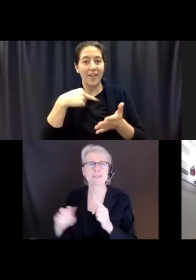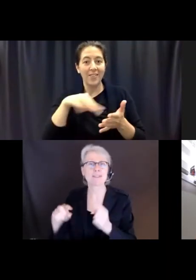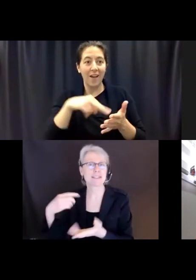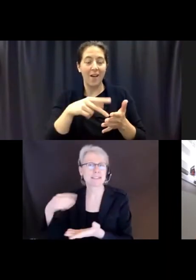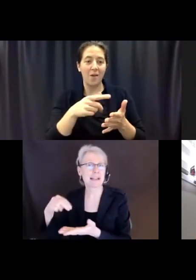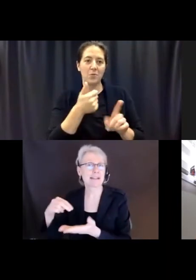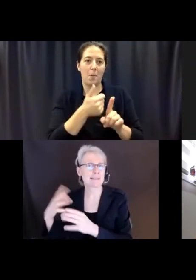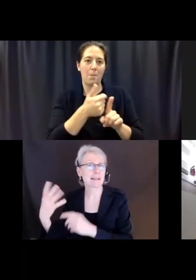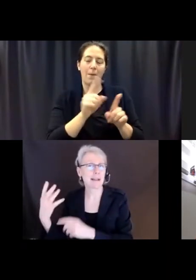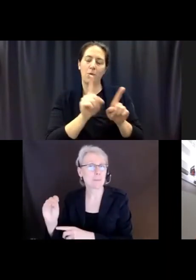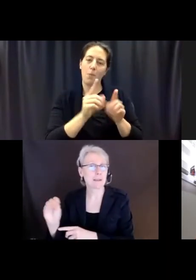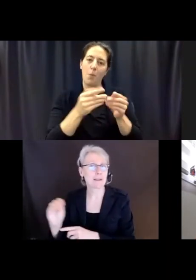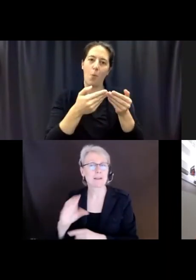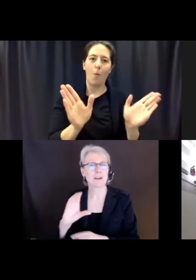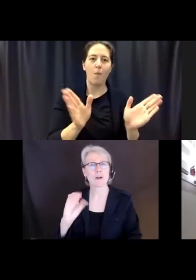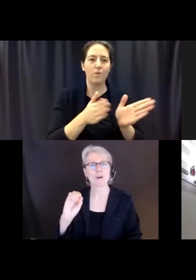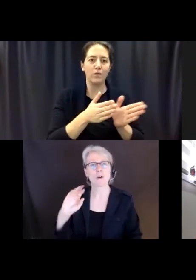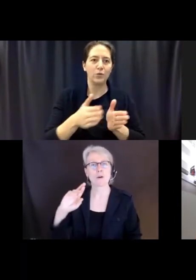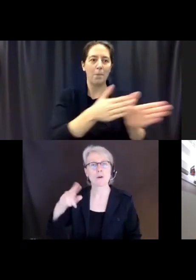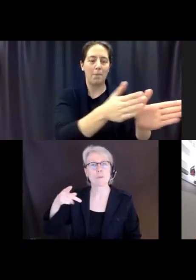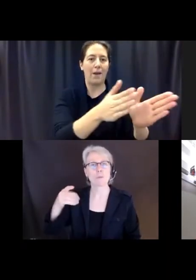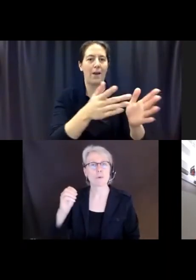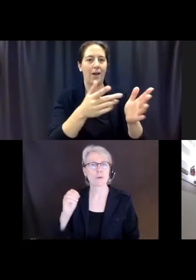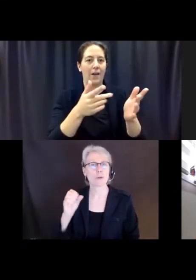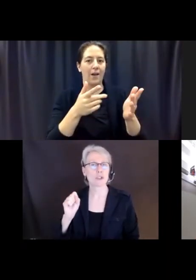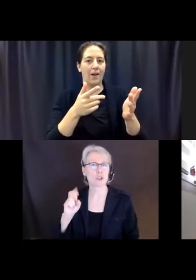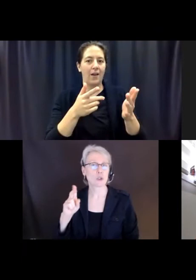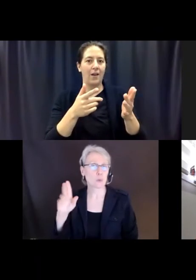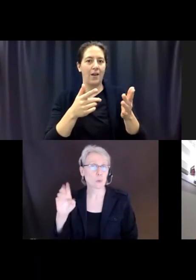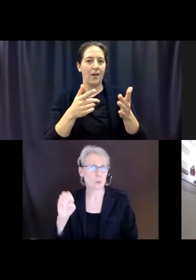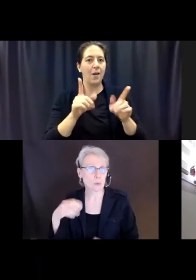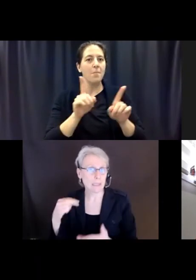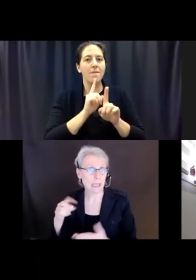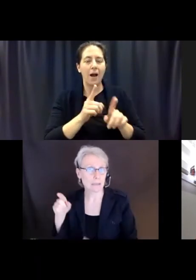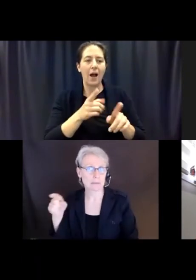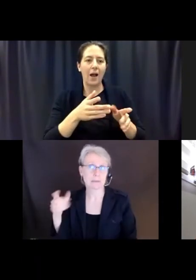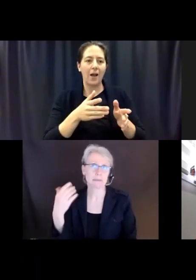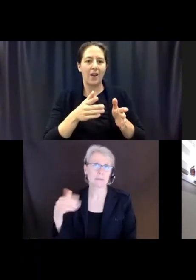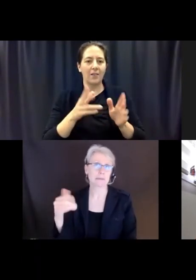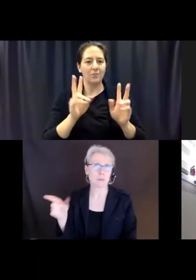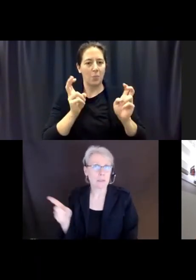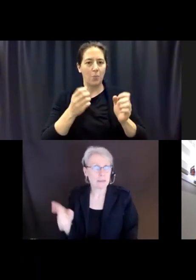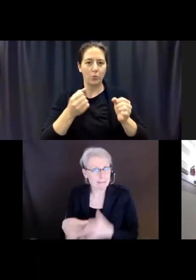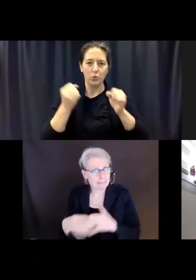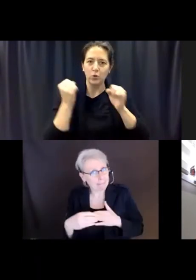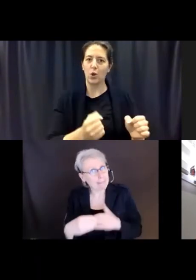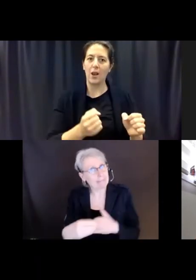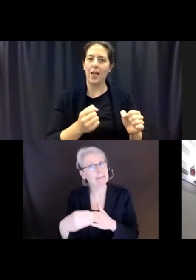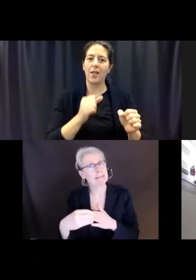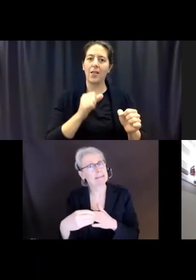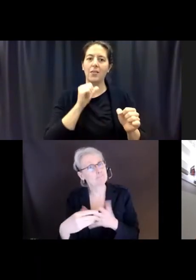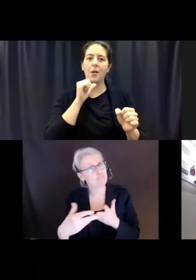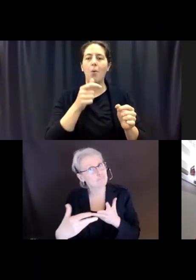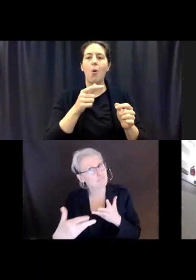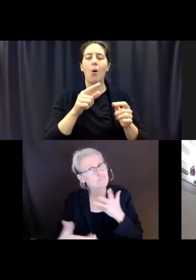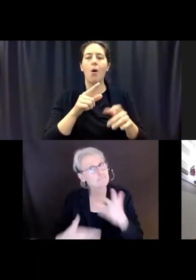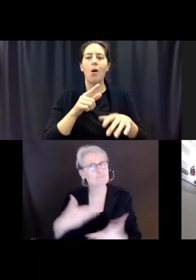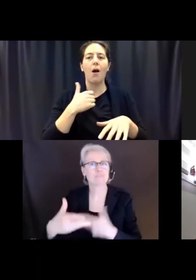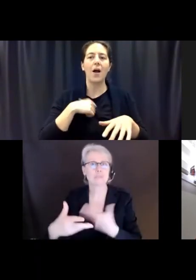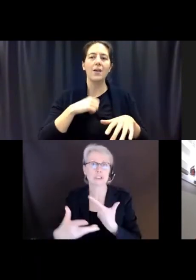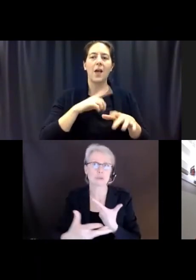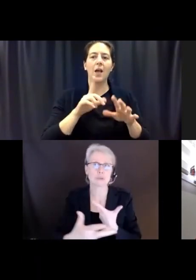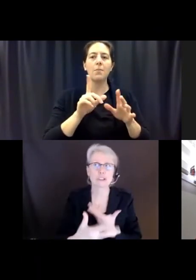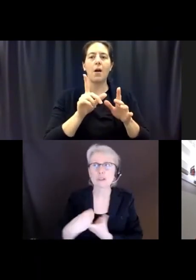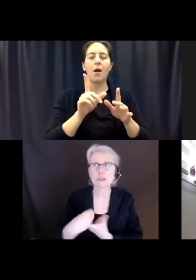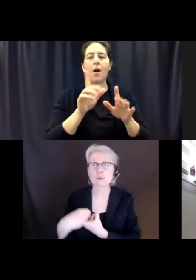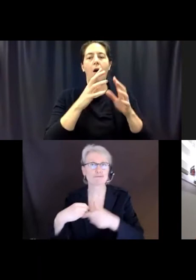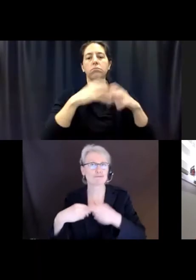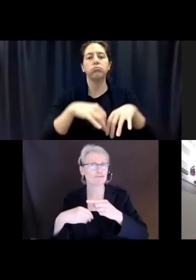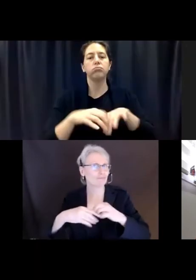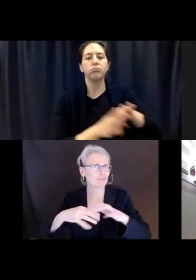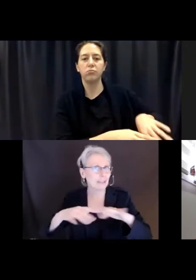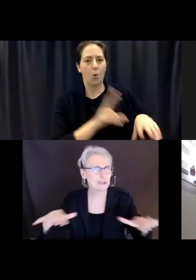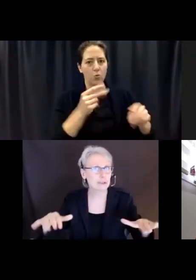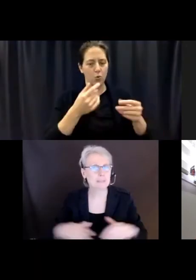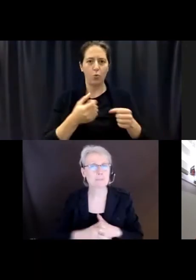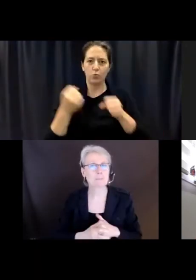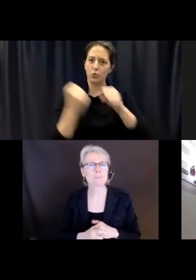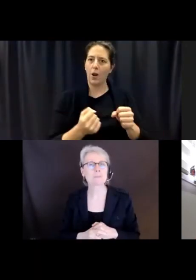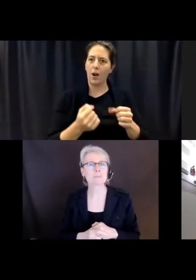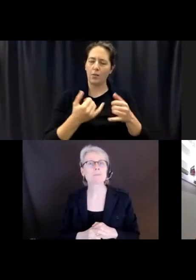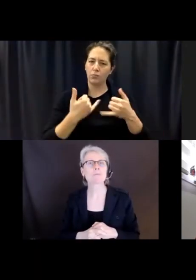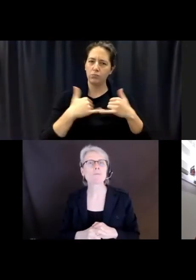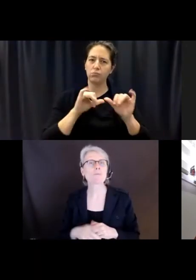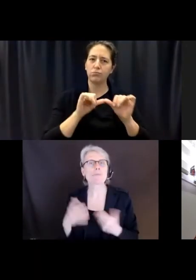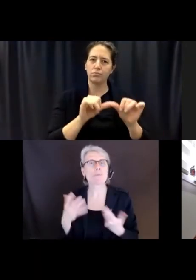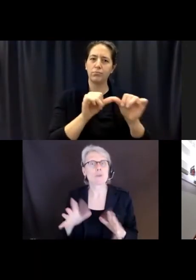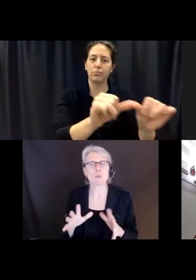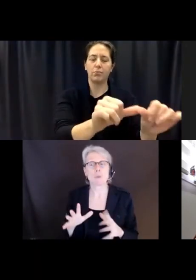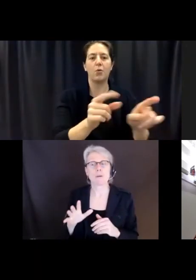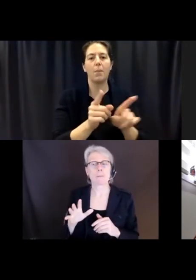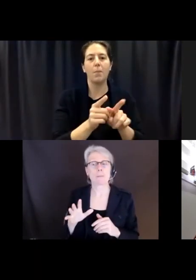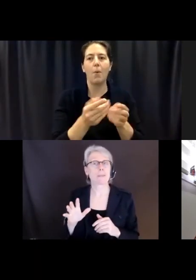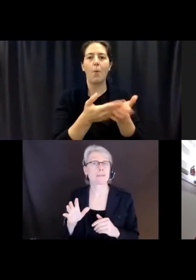THAT THIS OPENED THE WAY. WE DIDN'T WANT THIS NEW TREND TO DISAPPEAR. WE DIDN'T WANT THIS